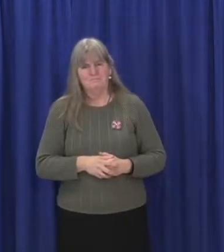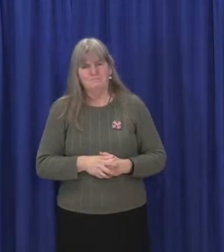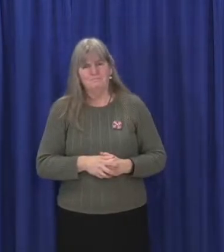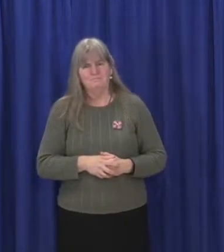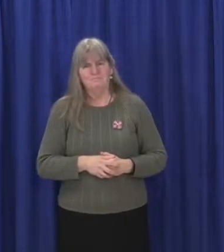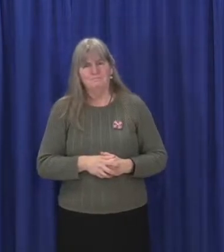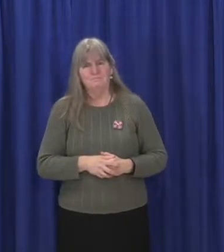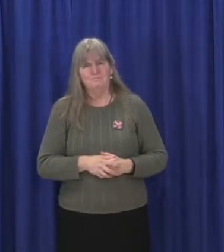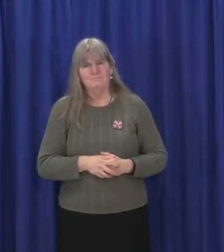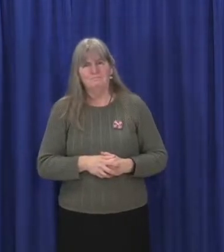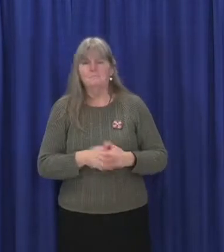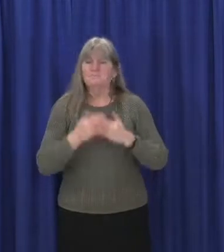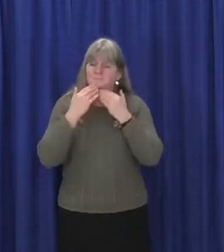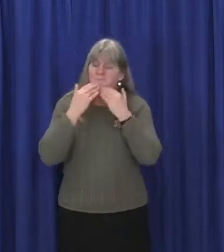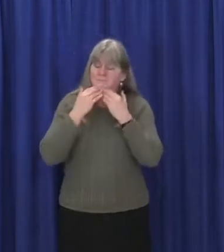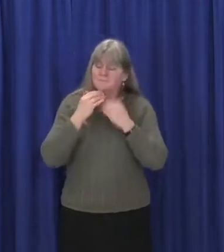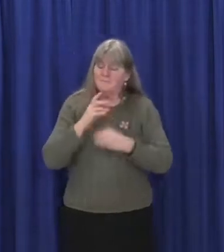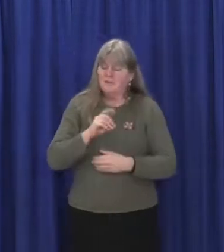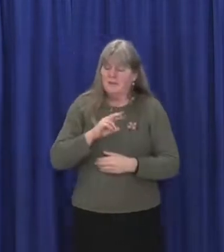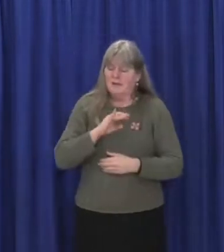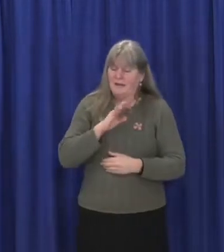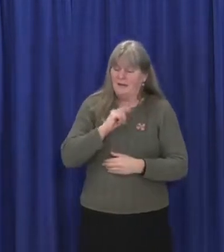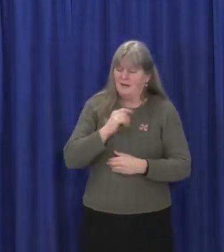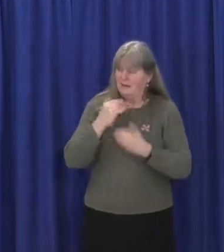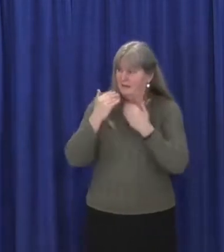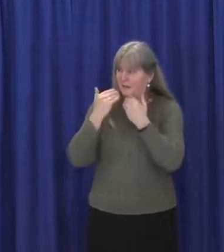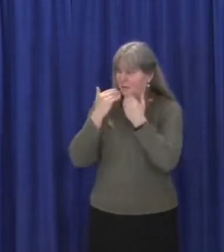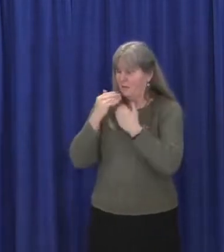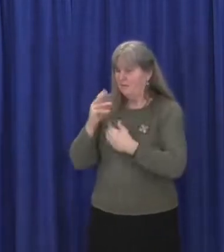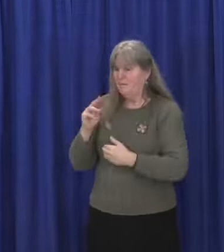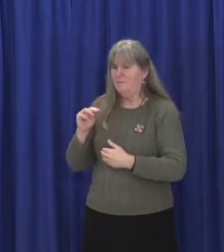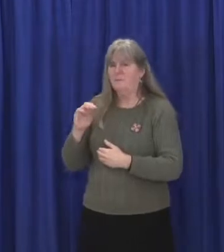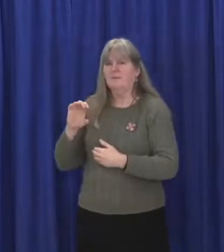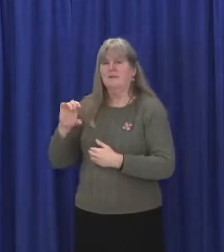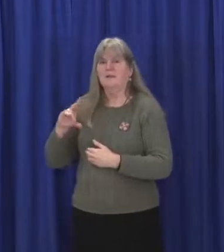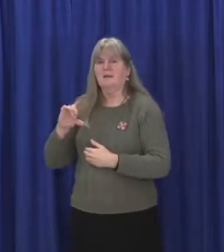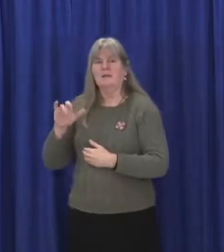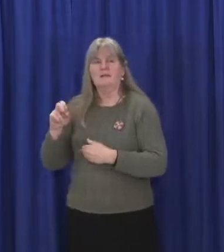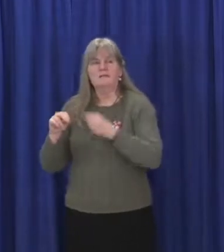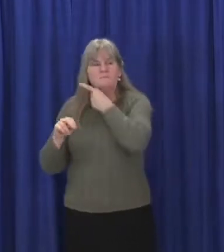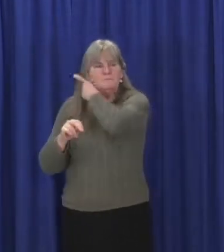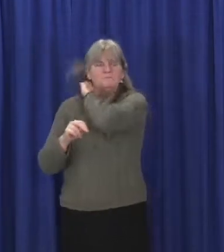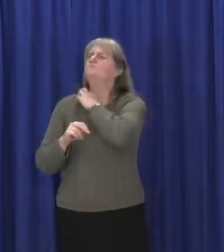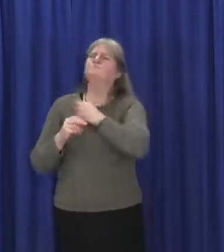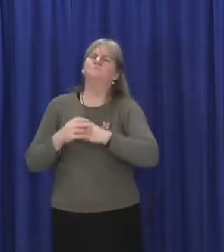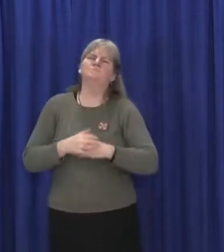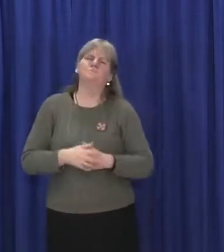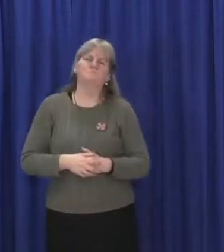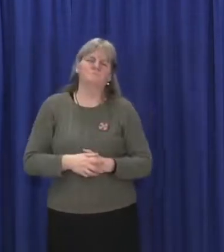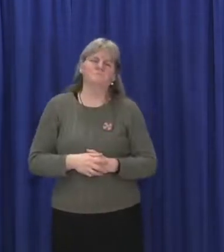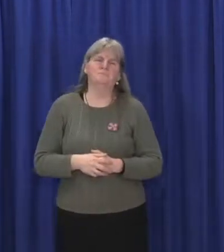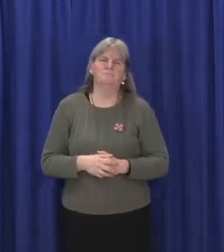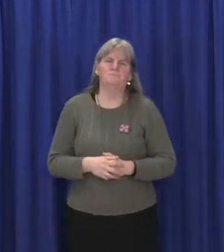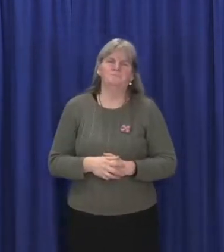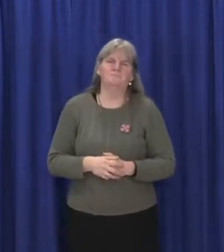Renee: Thank you, Dr. Elliot. And thank you, Minister McLean. We will now move on to the question and answer session with media.